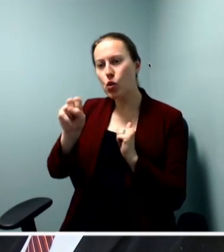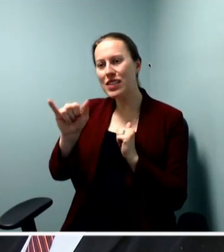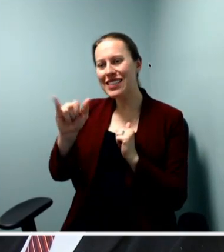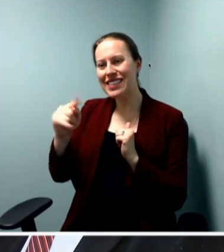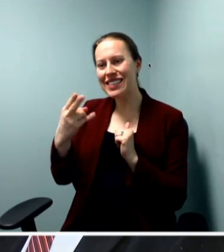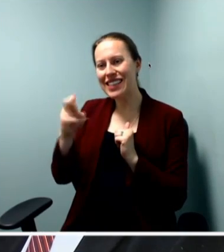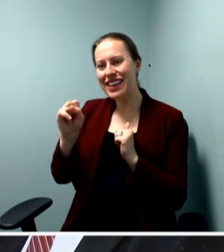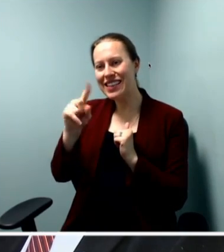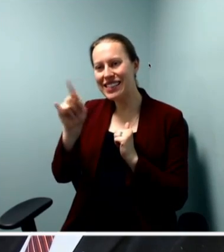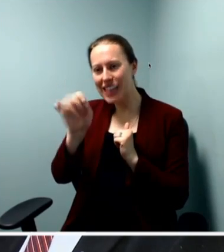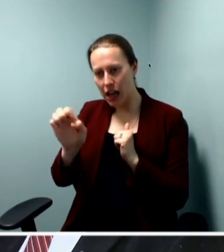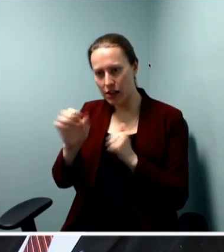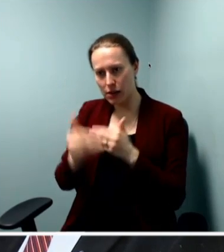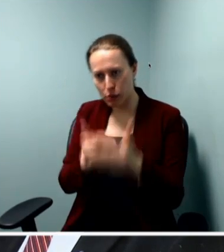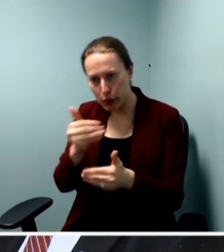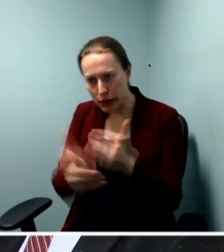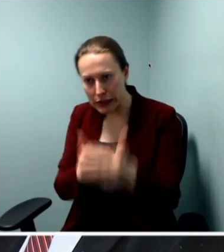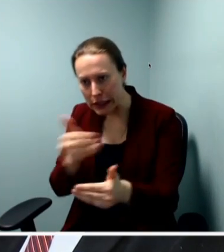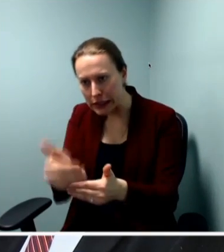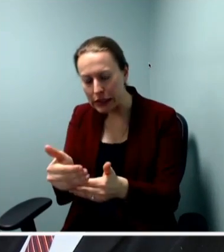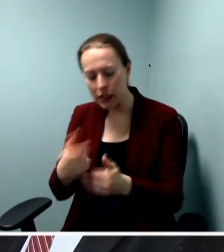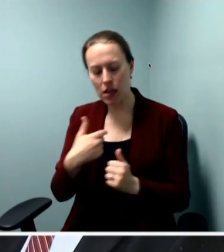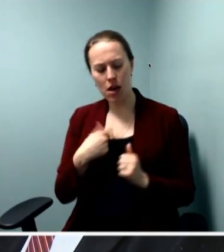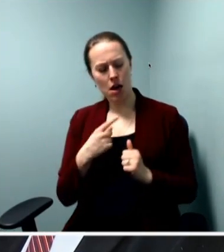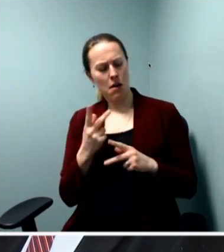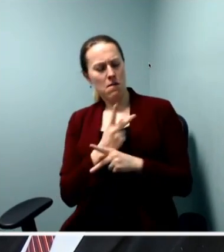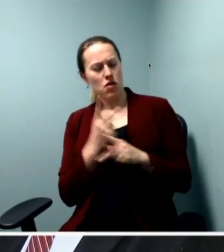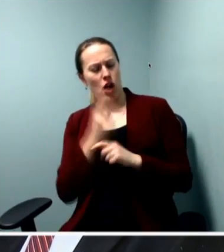Also, it's about finding creative ways, thinking outside the box,